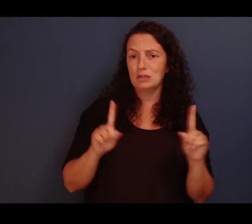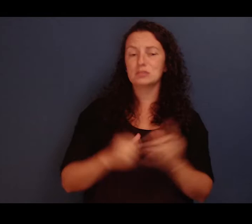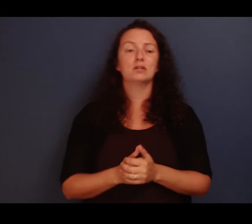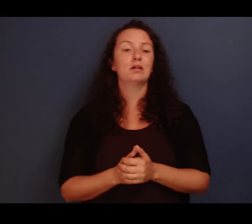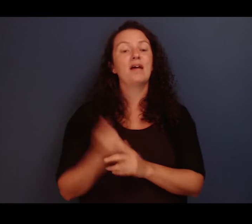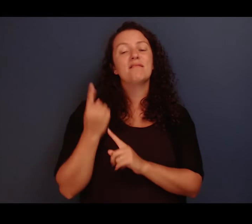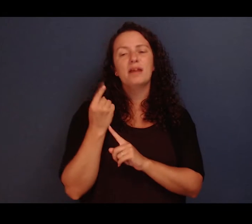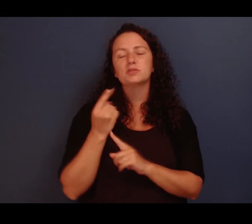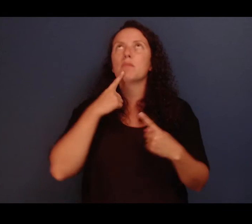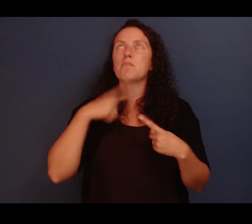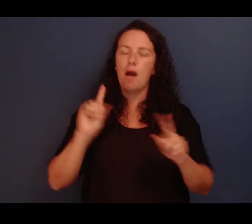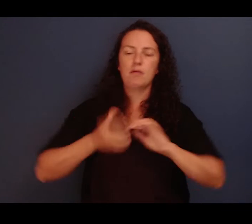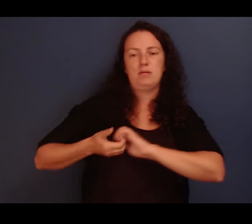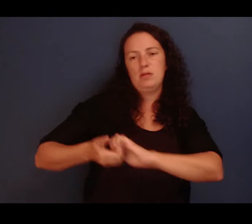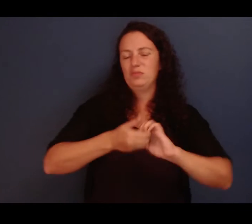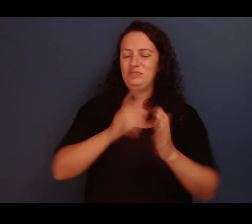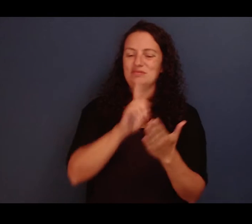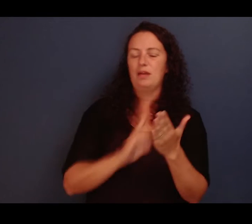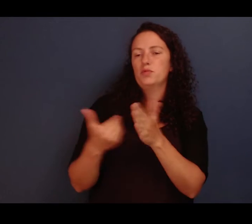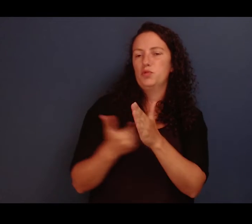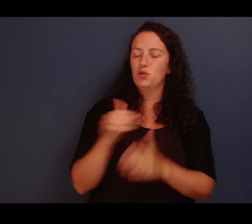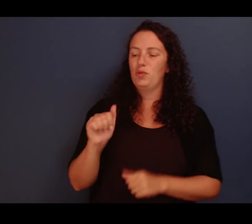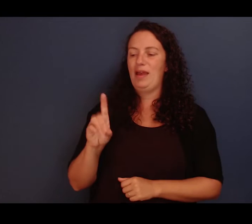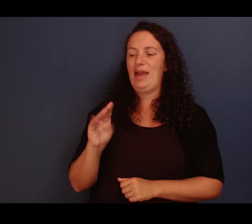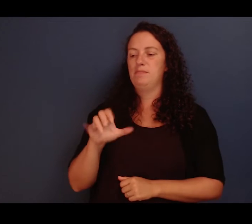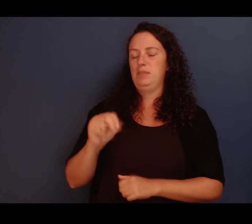Last year saw us finally, collaboratively, designing new administrative structures for